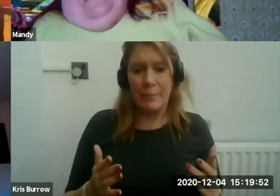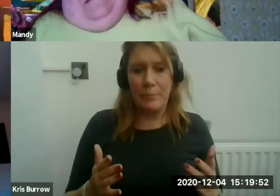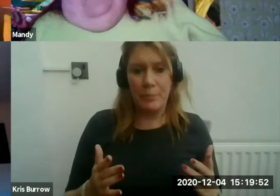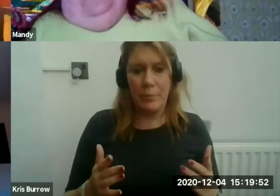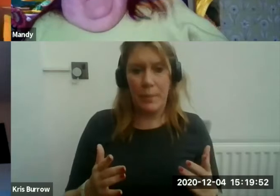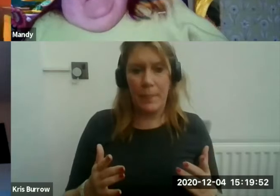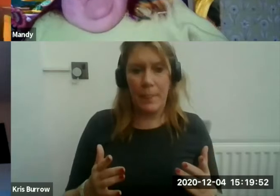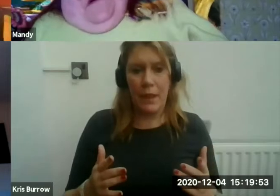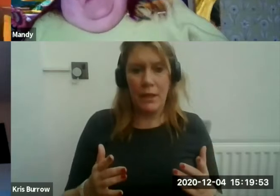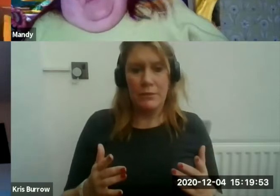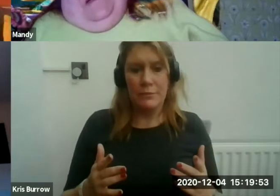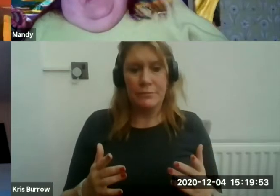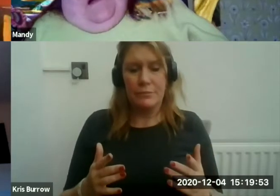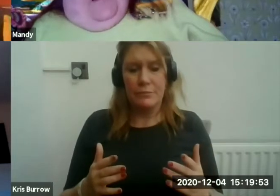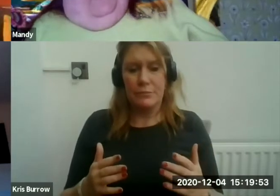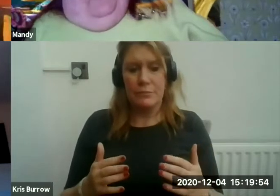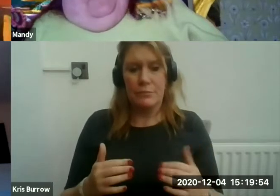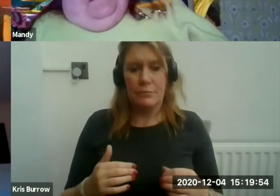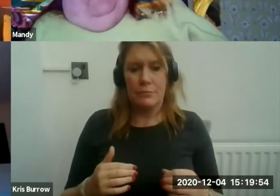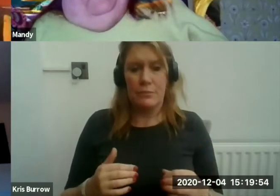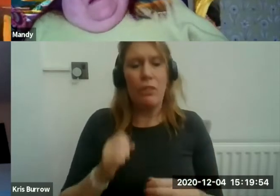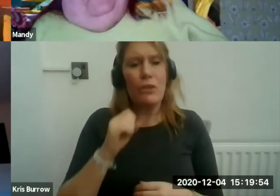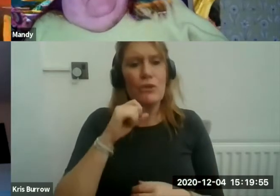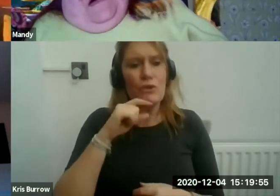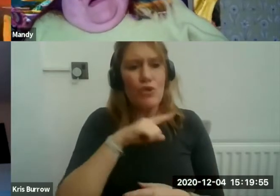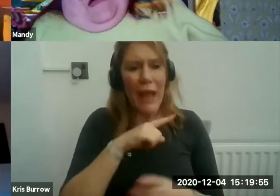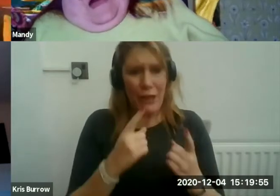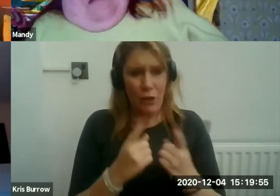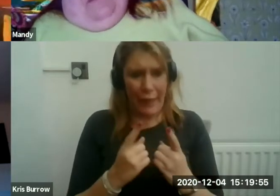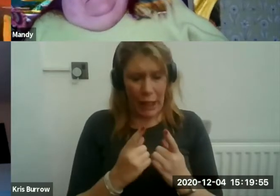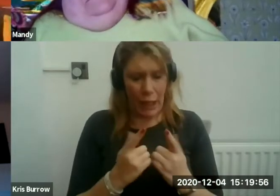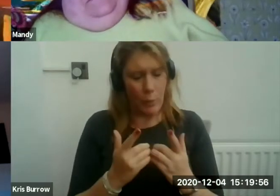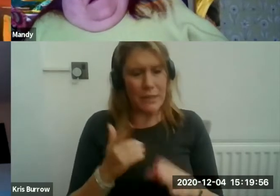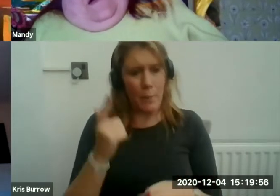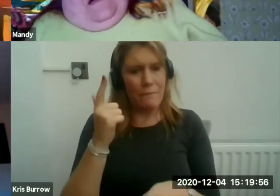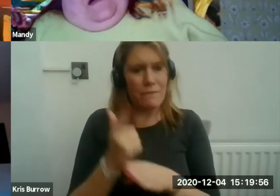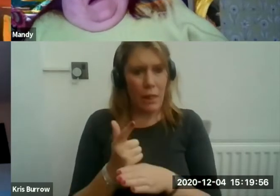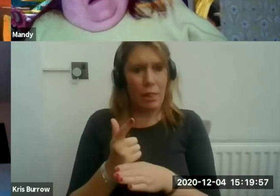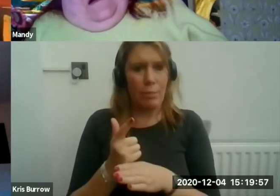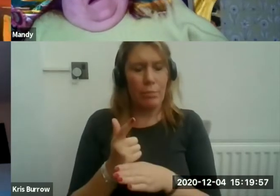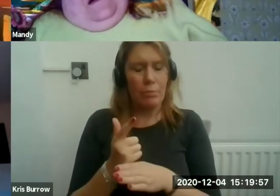the full letters so it was only the day